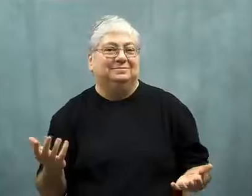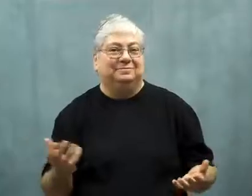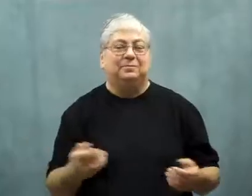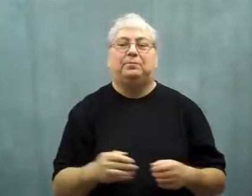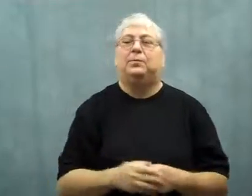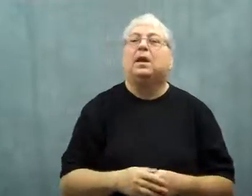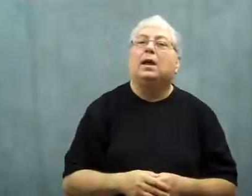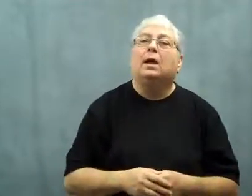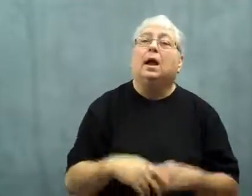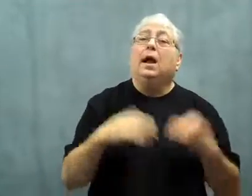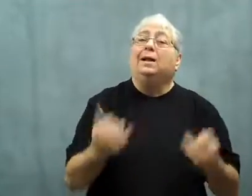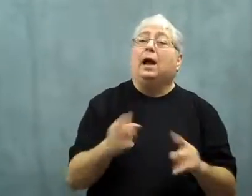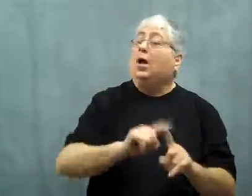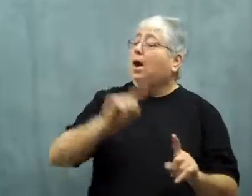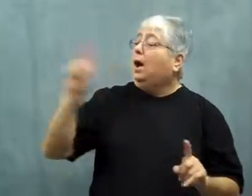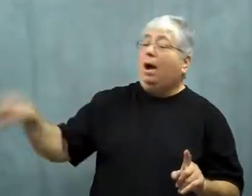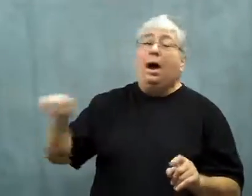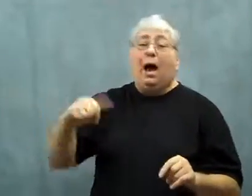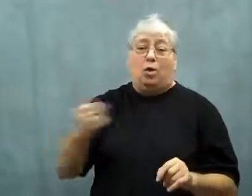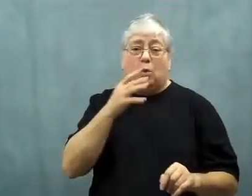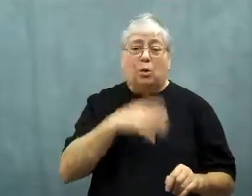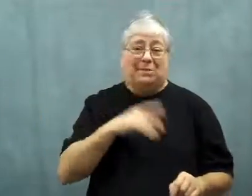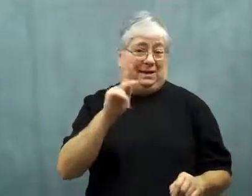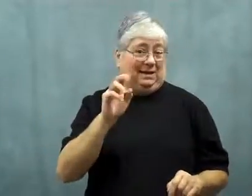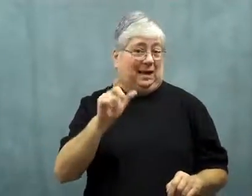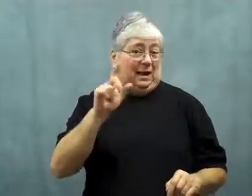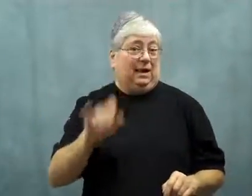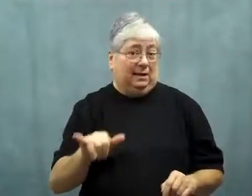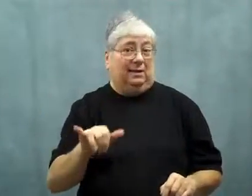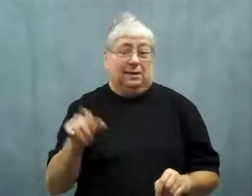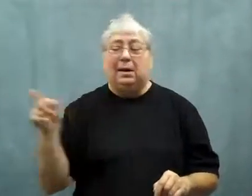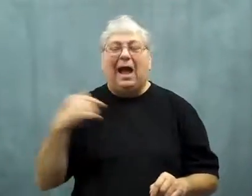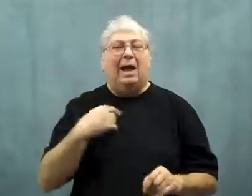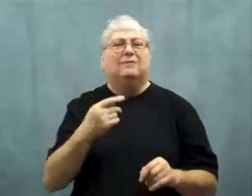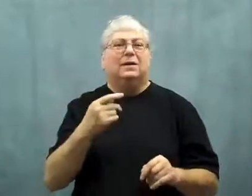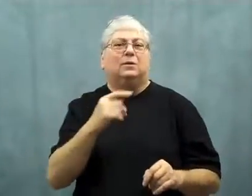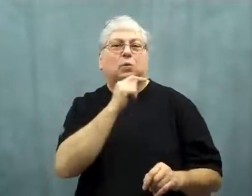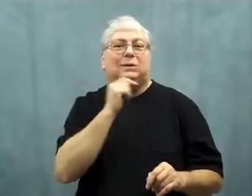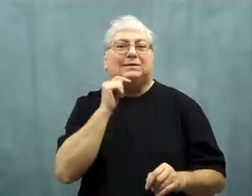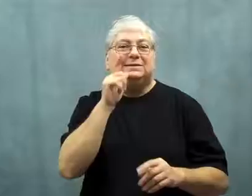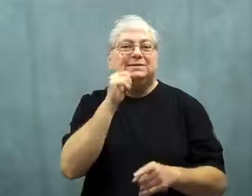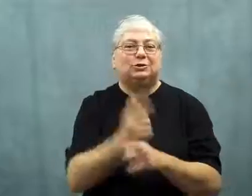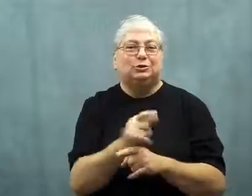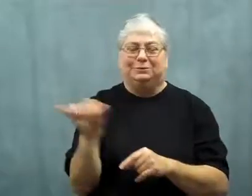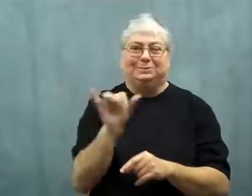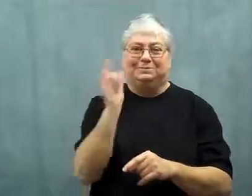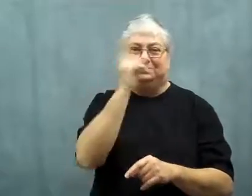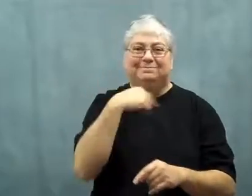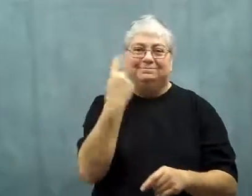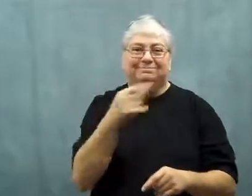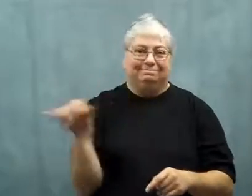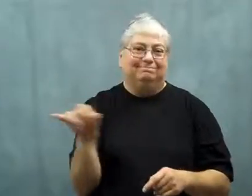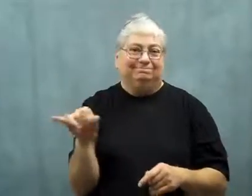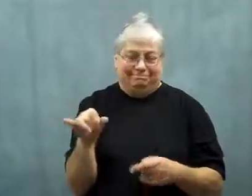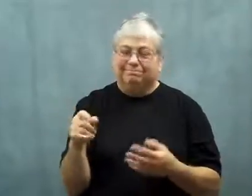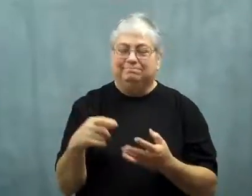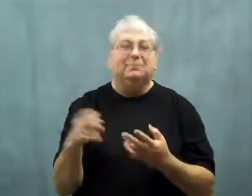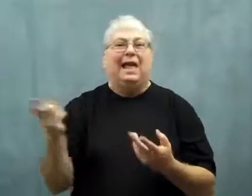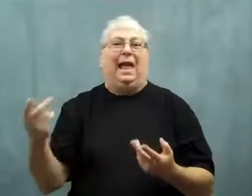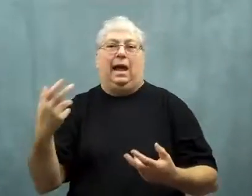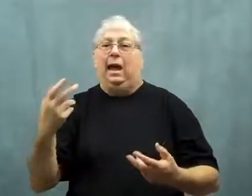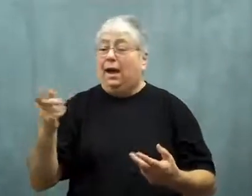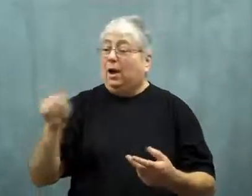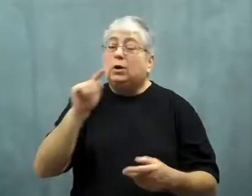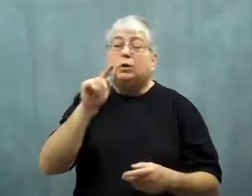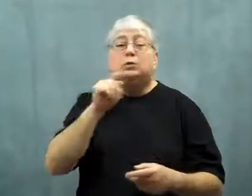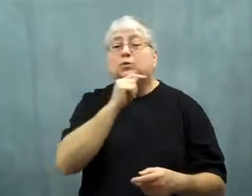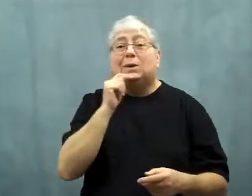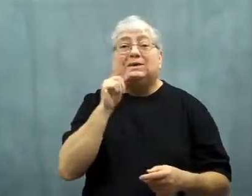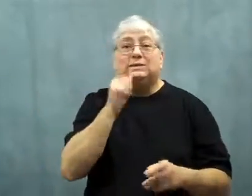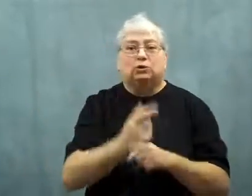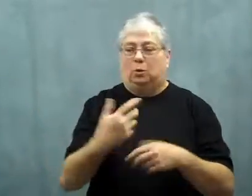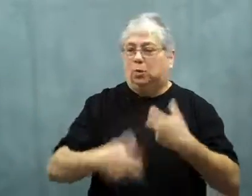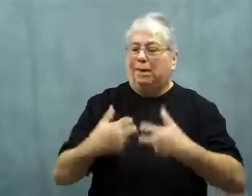Jill Kelley has a twin sister.